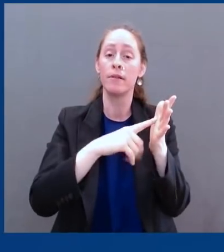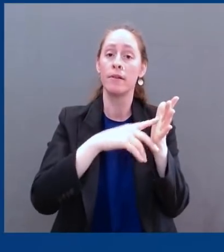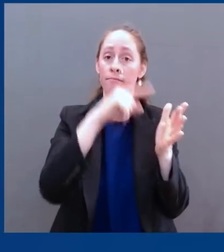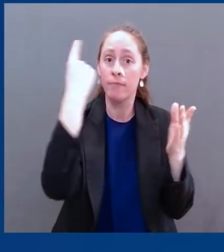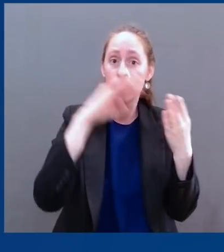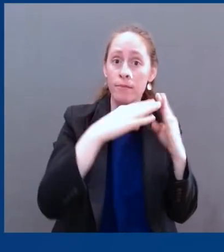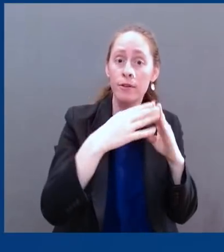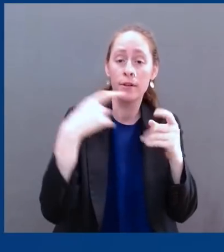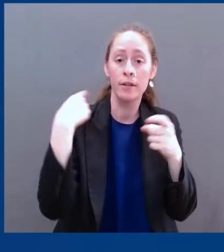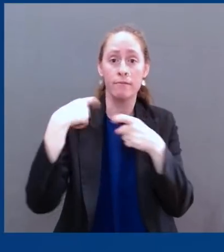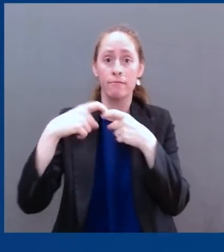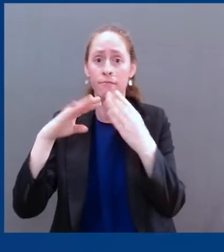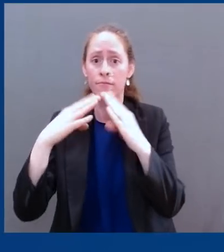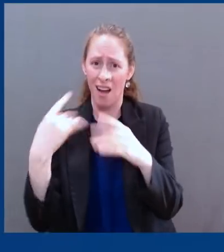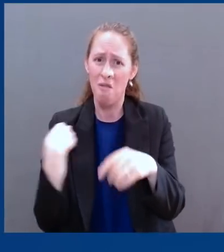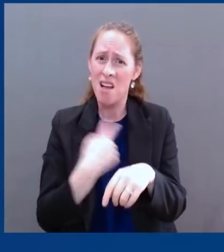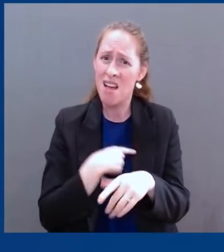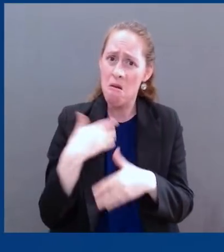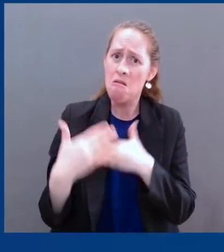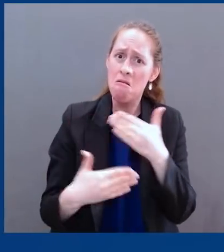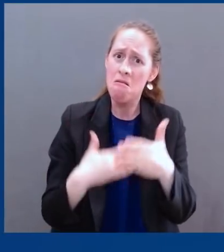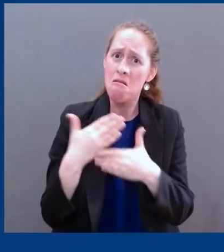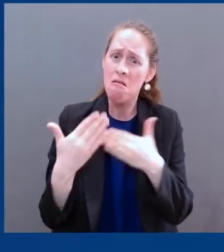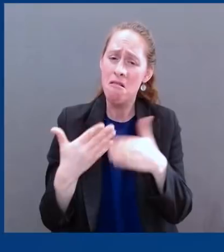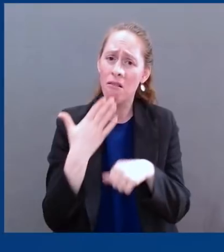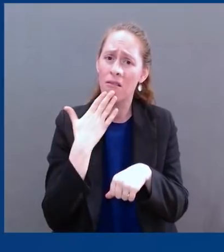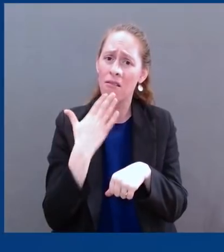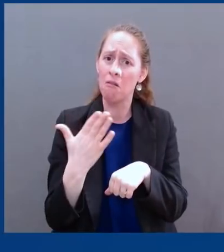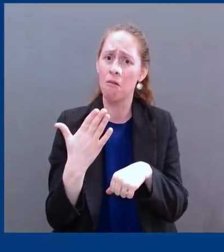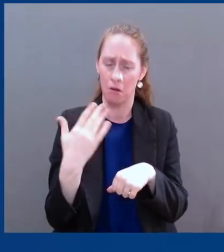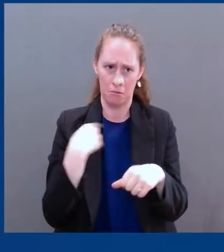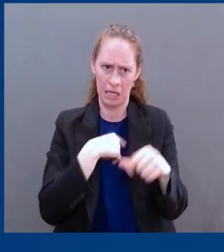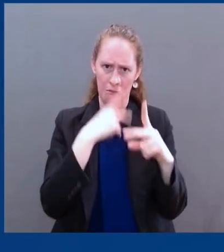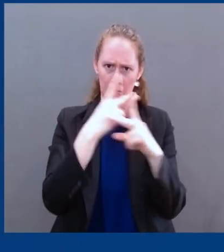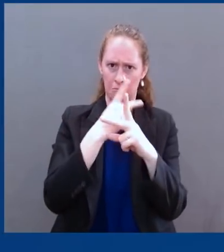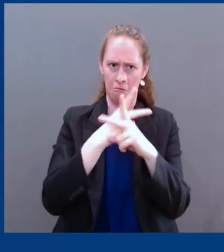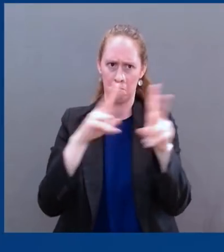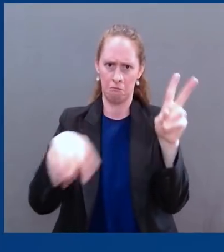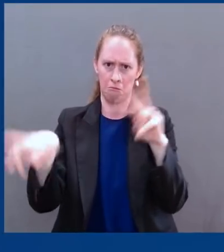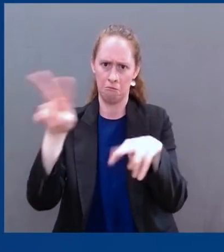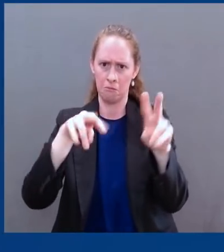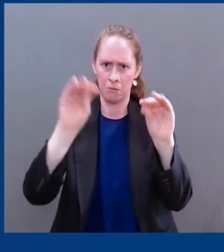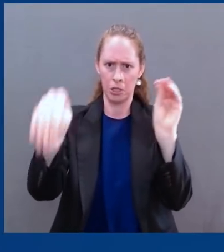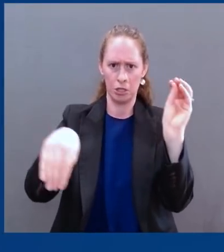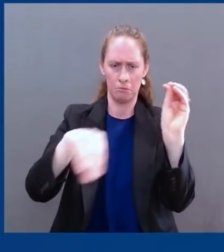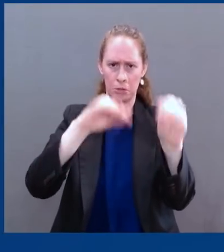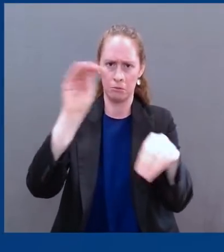in the comparable percentage of non-minorities and minorities who get vaccinated to begin with.